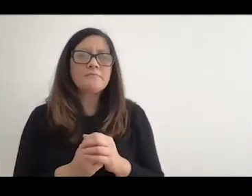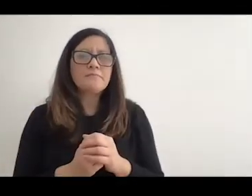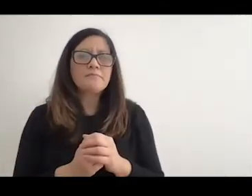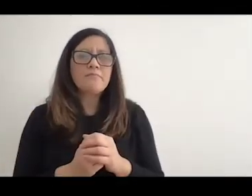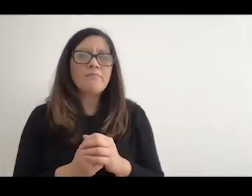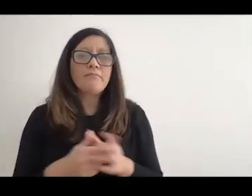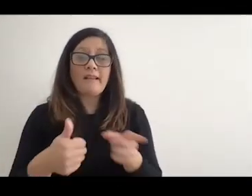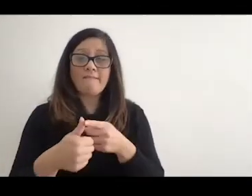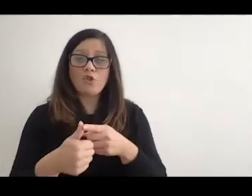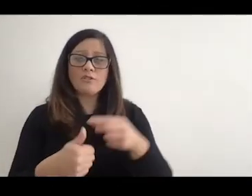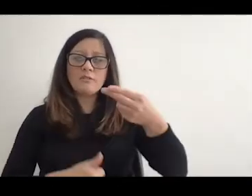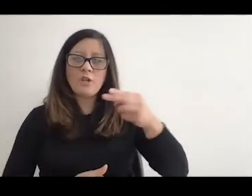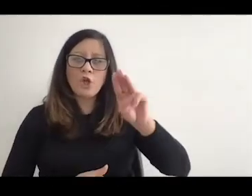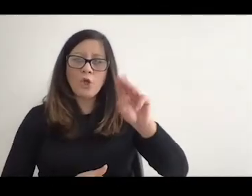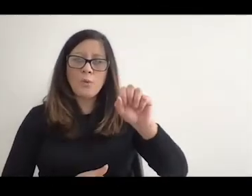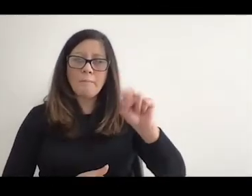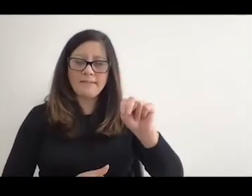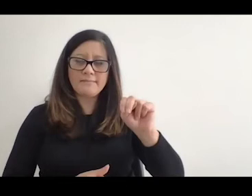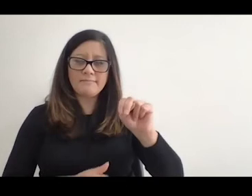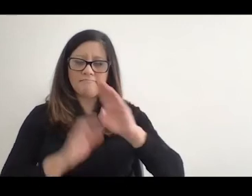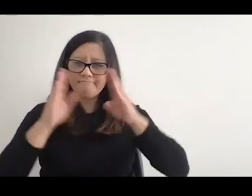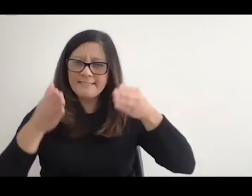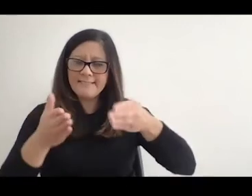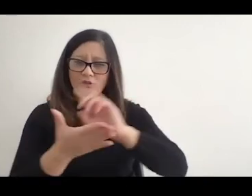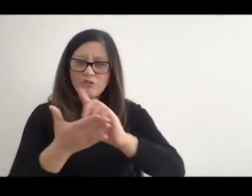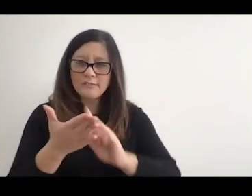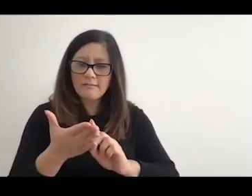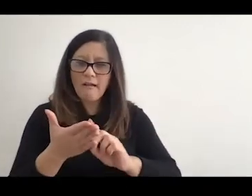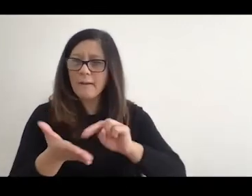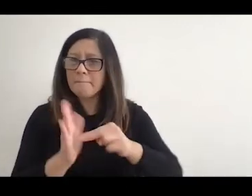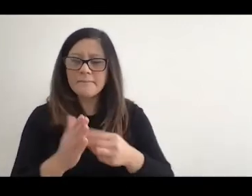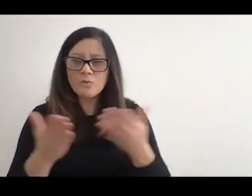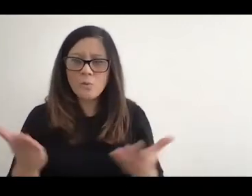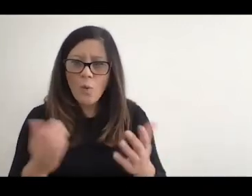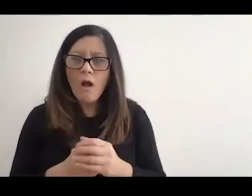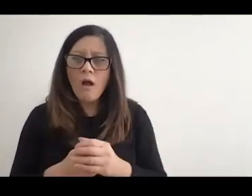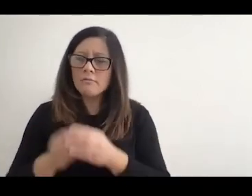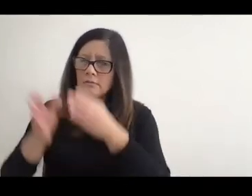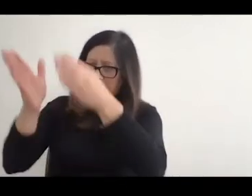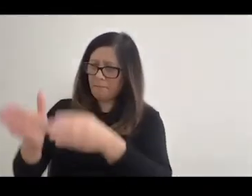Human centered design approaches it where there's observation. Understanding and interaction,